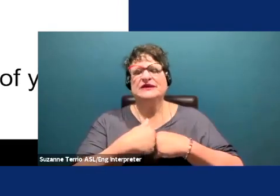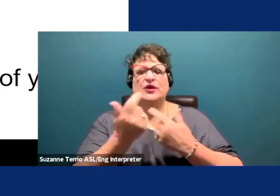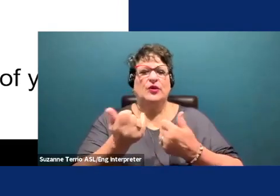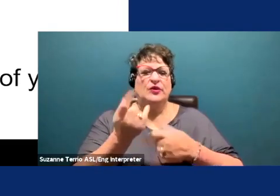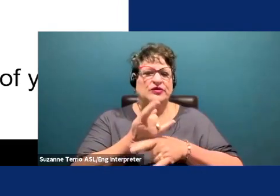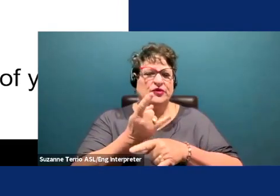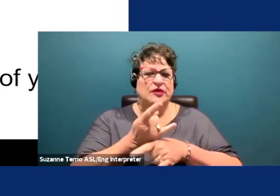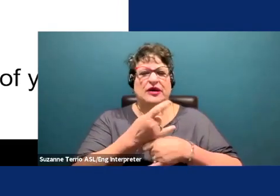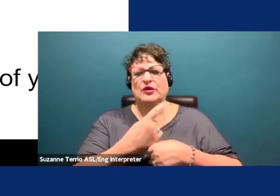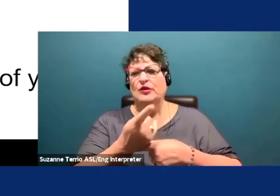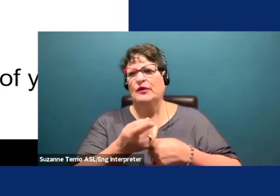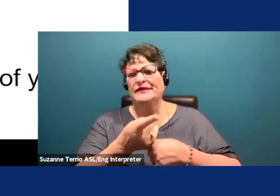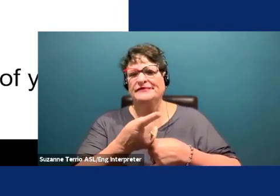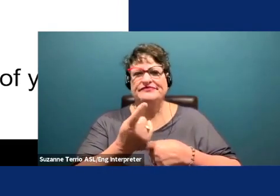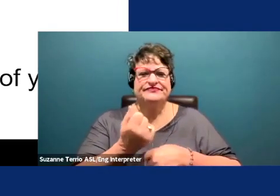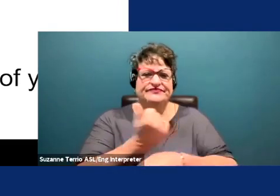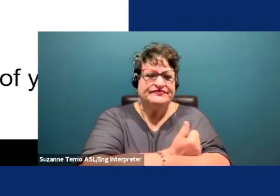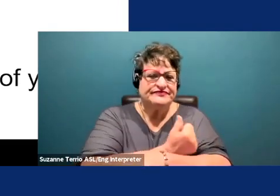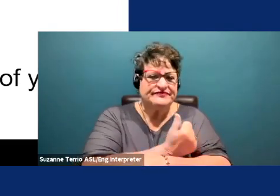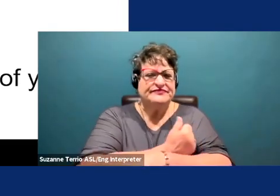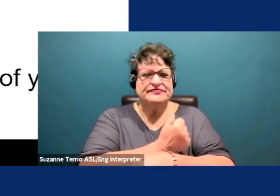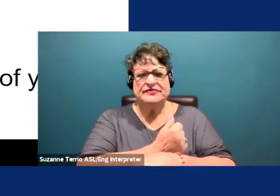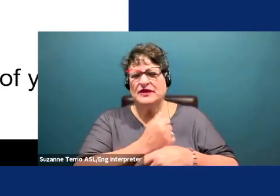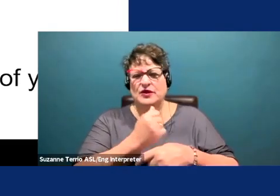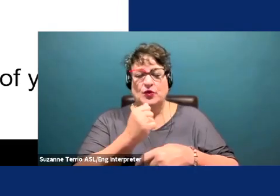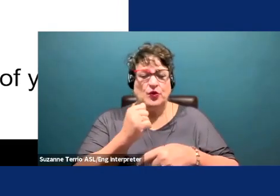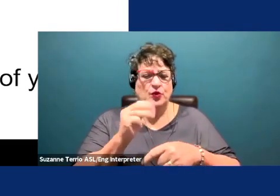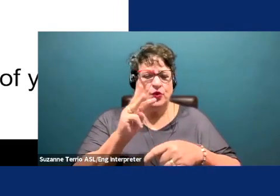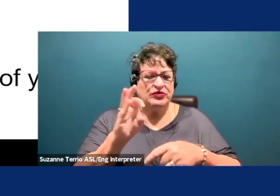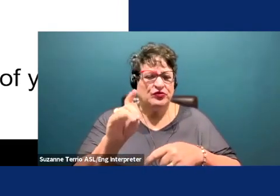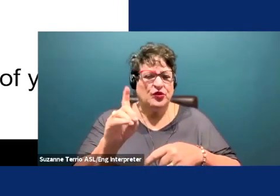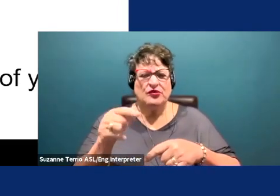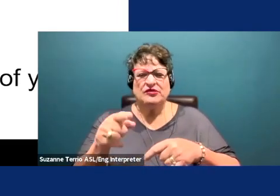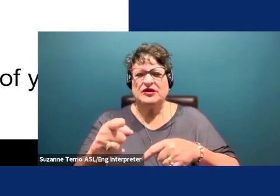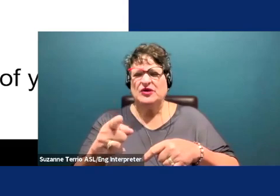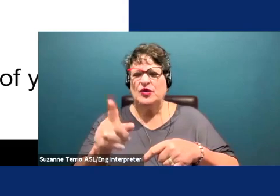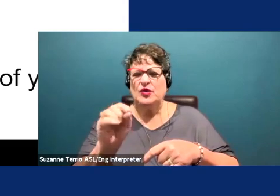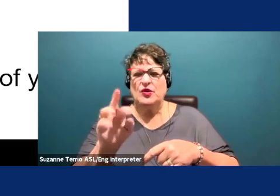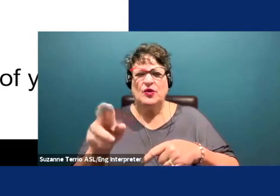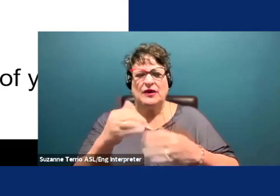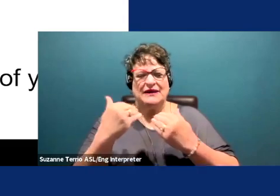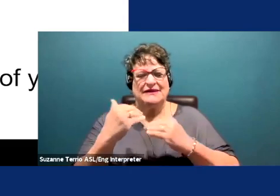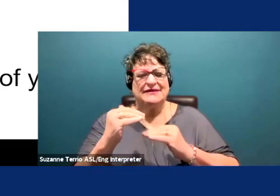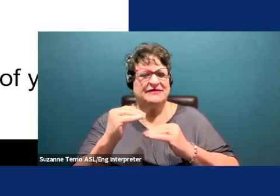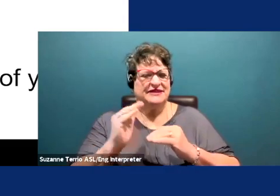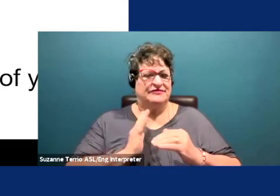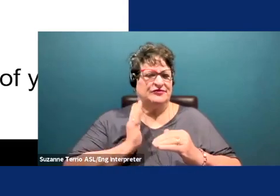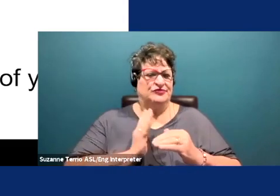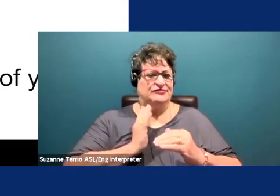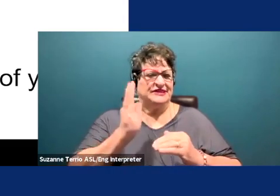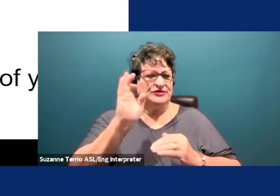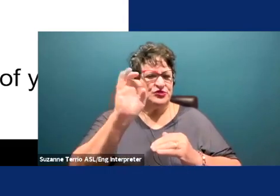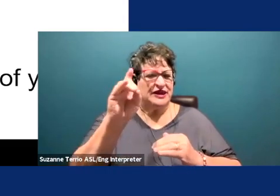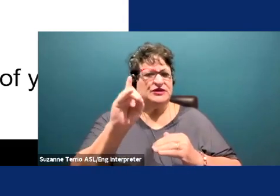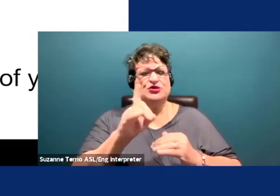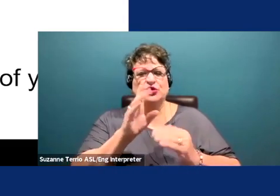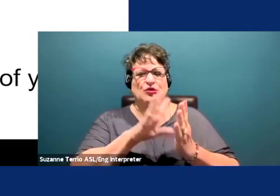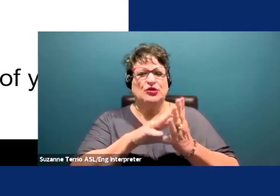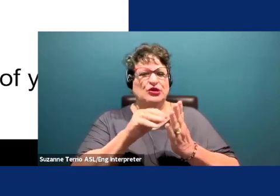limited formal education or learning English as a new language. And it also makes it better for us to